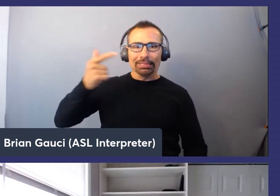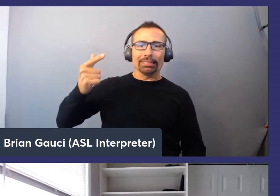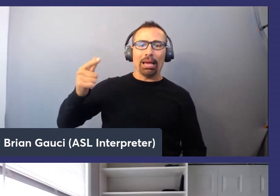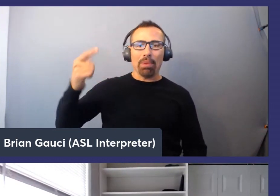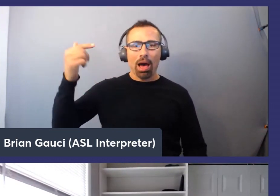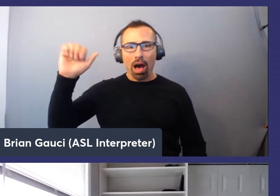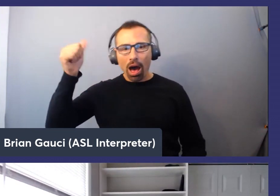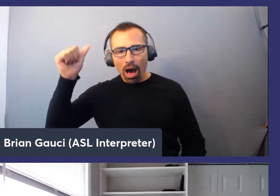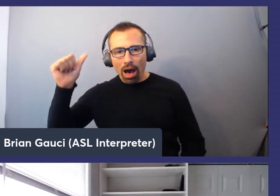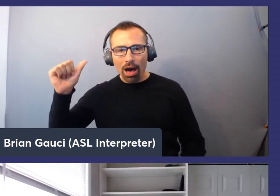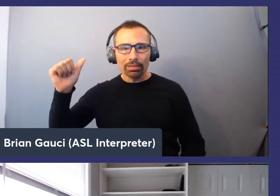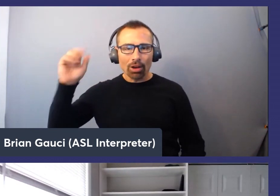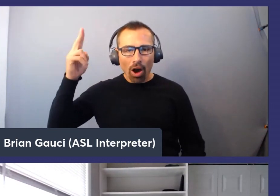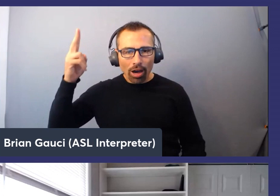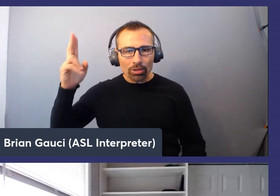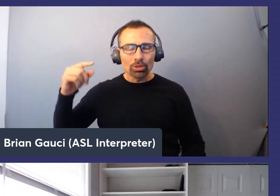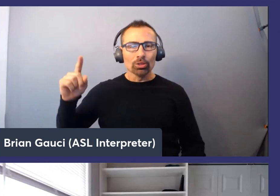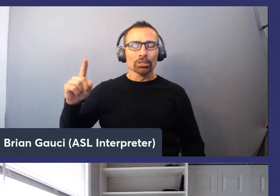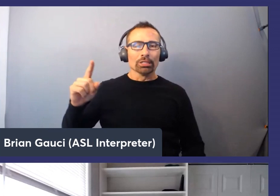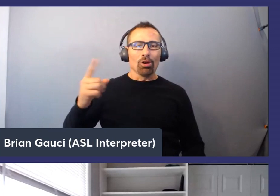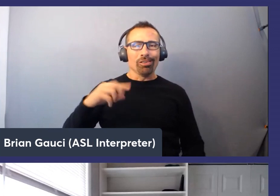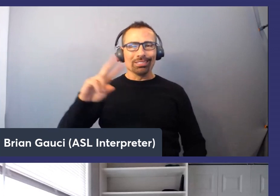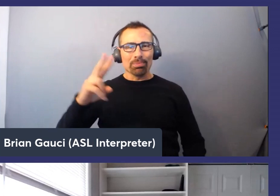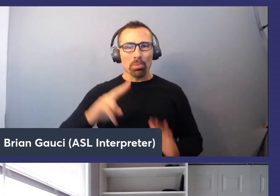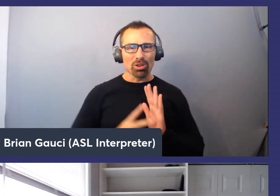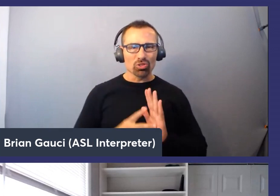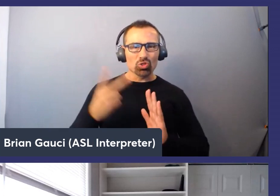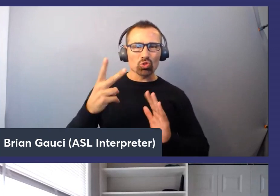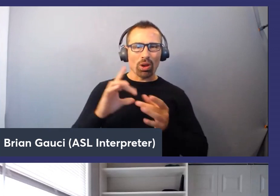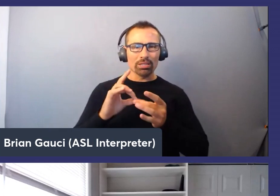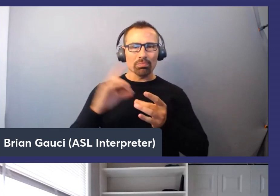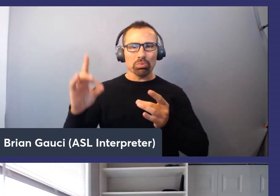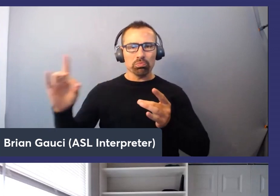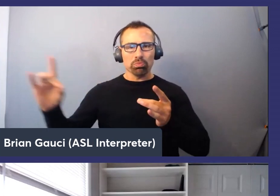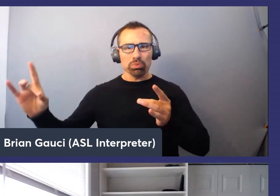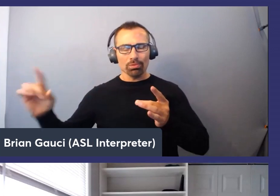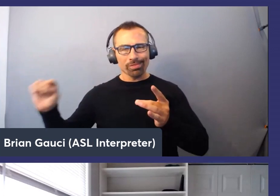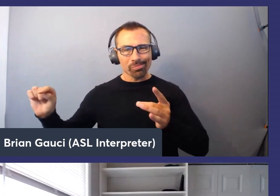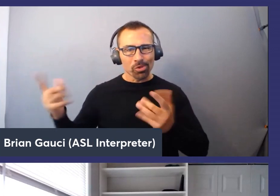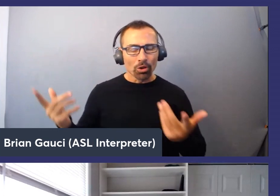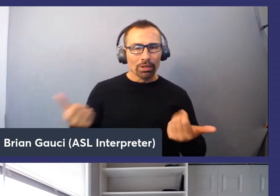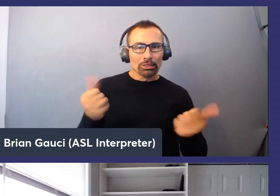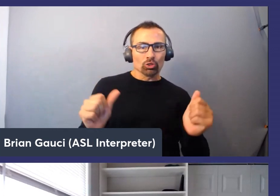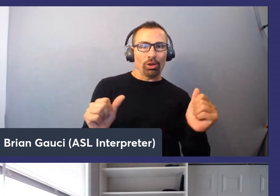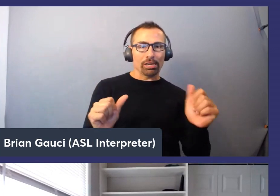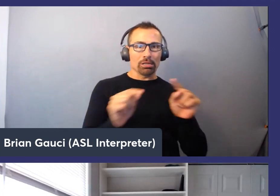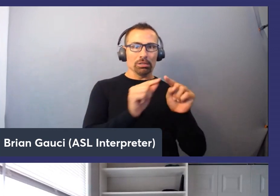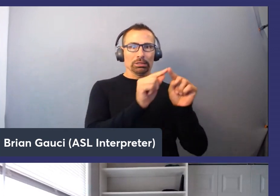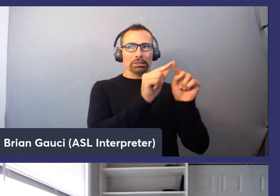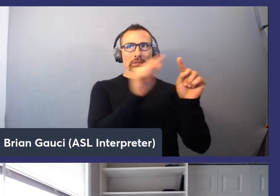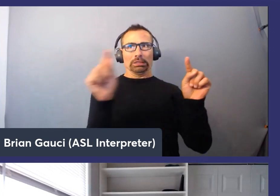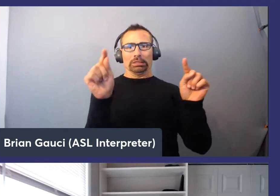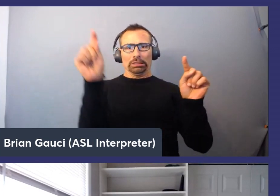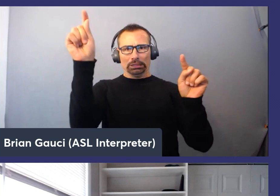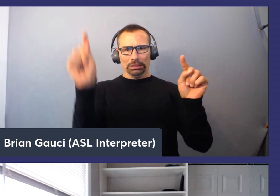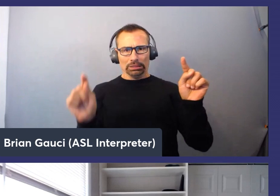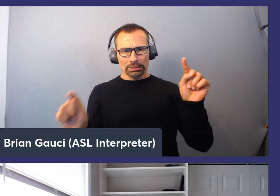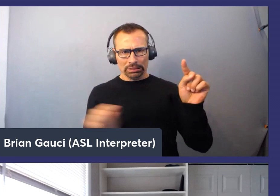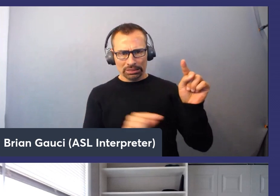being able to represent those and move across them efficiently and be able to drive very interesting insights